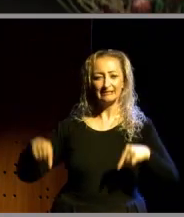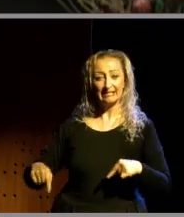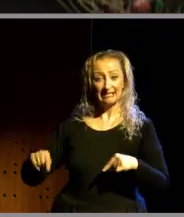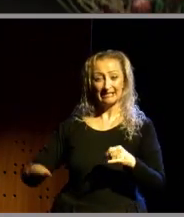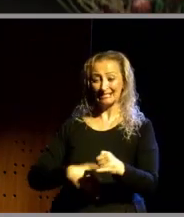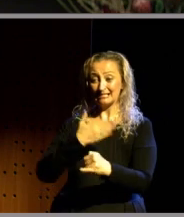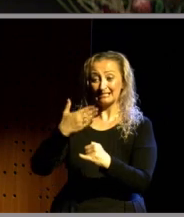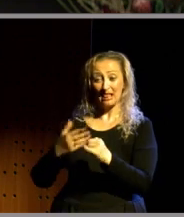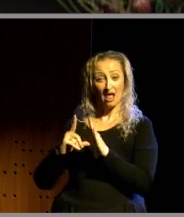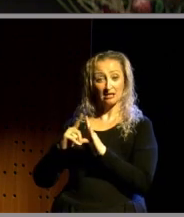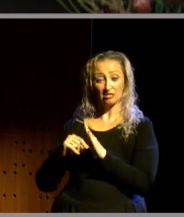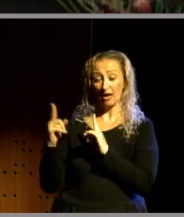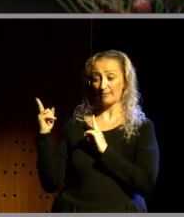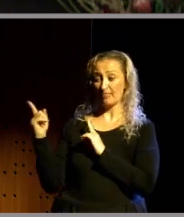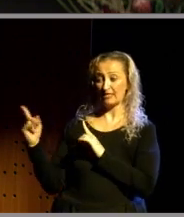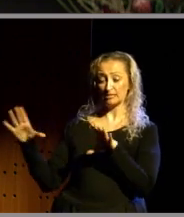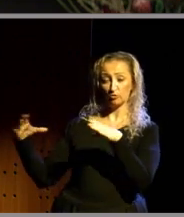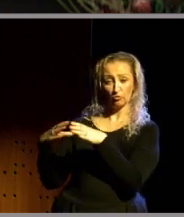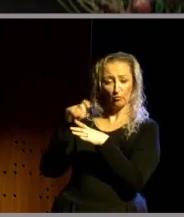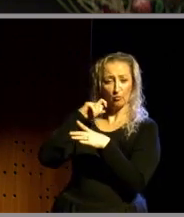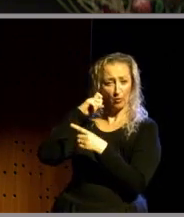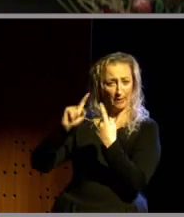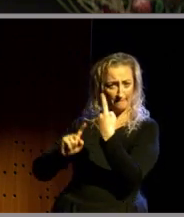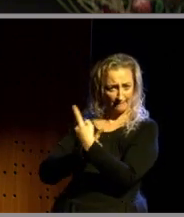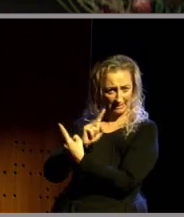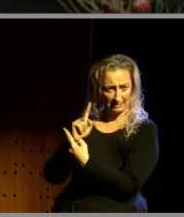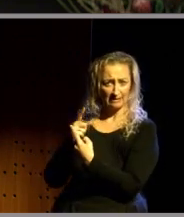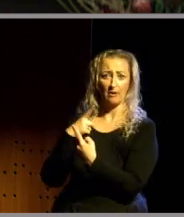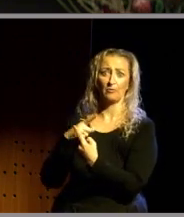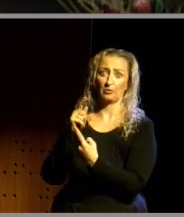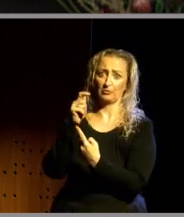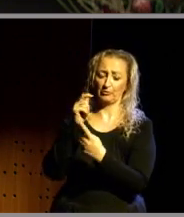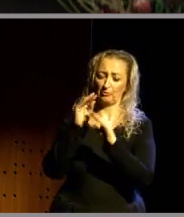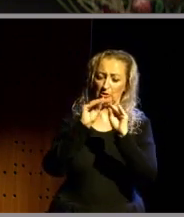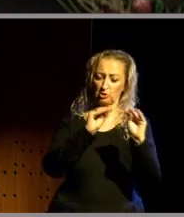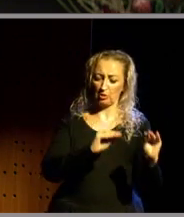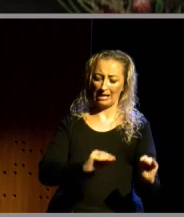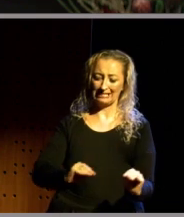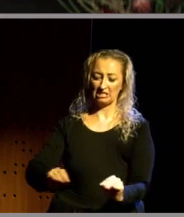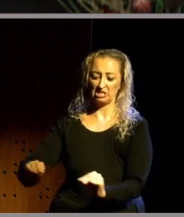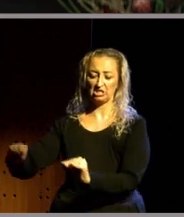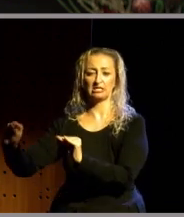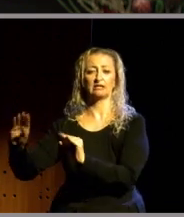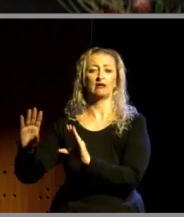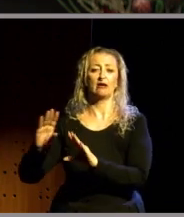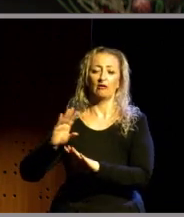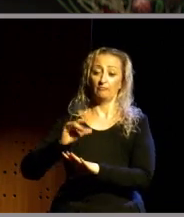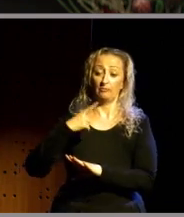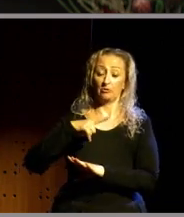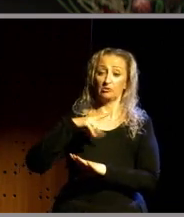this group will be meeting as well as there's a transition undertaking, as Francesca talked about the establishment of a First Nations